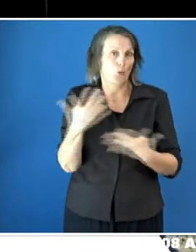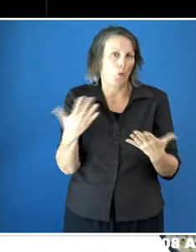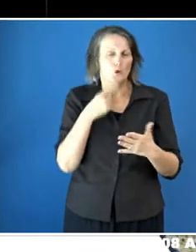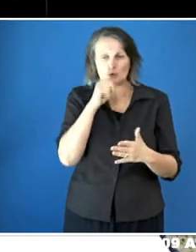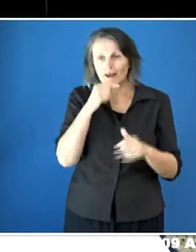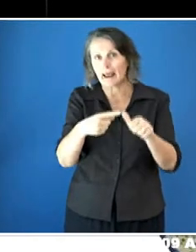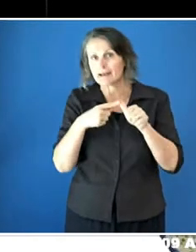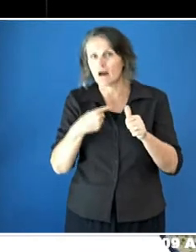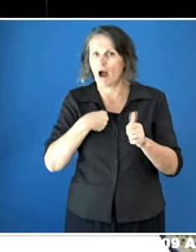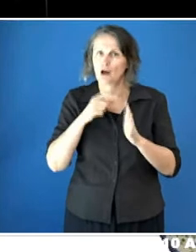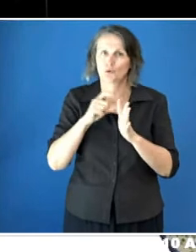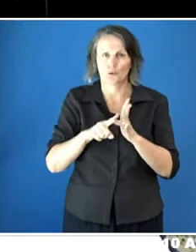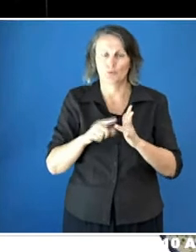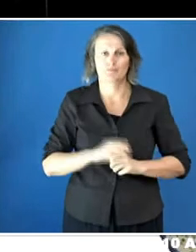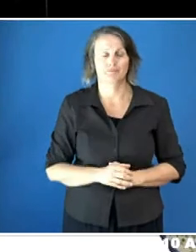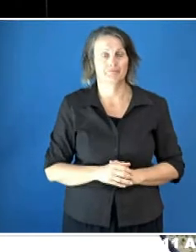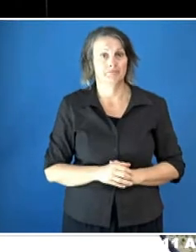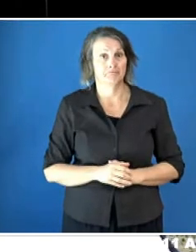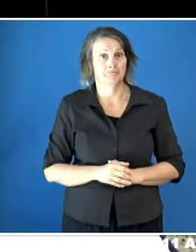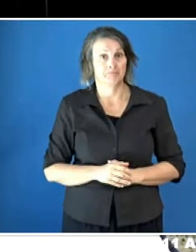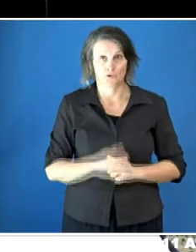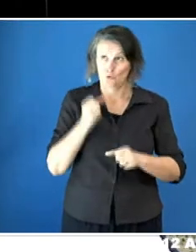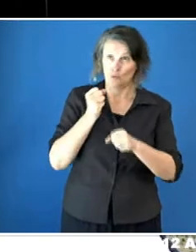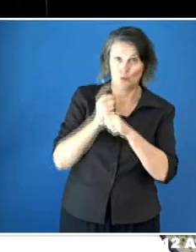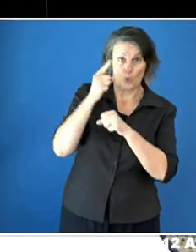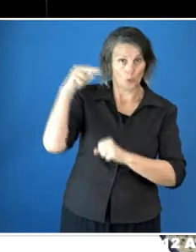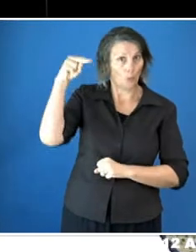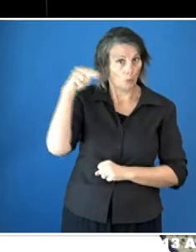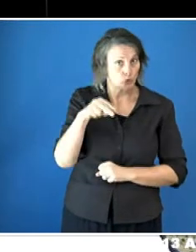Do you swear by almighty God that the evidence that you will give to the Royal